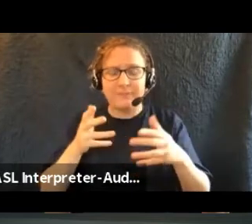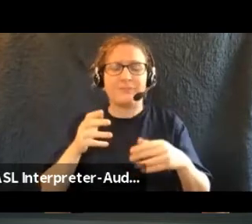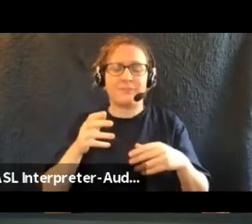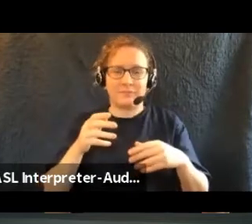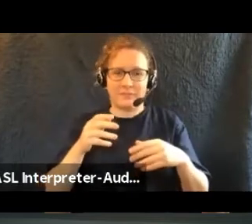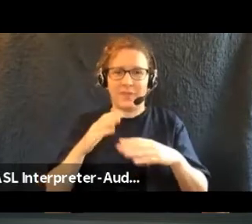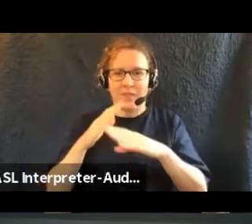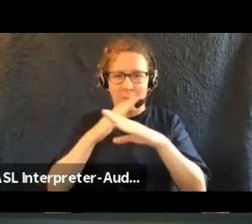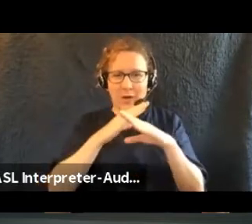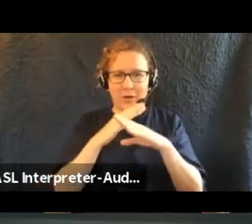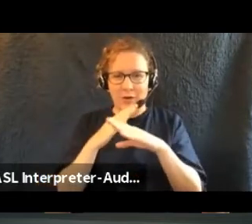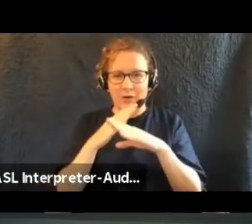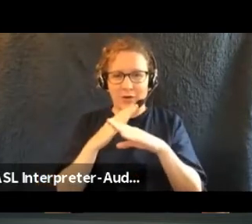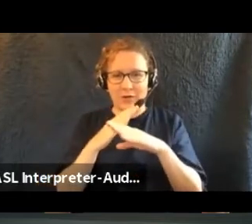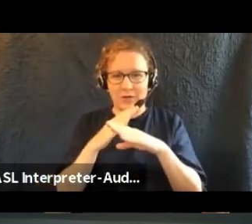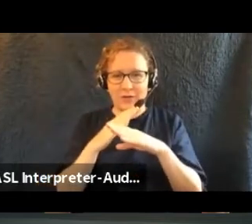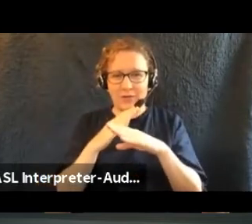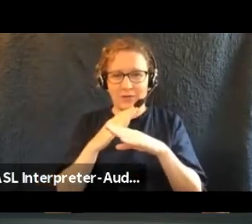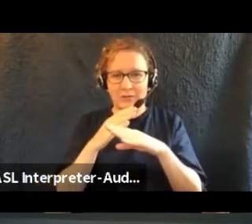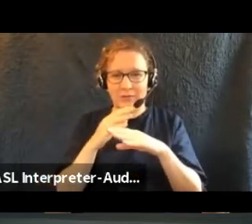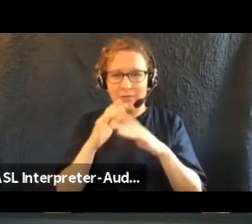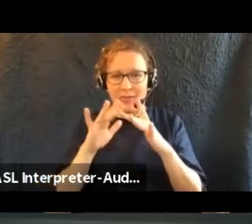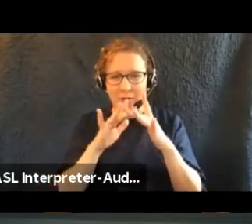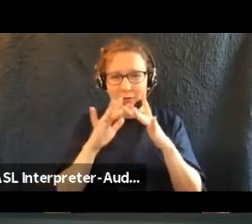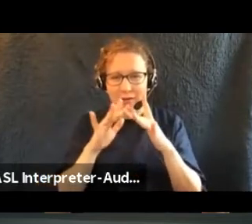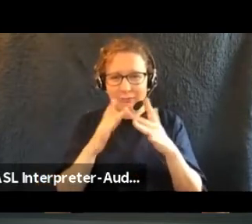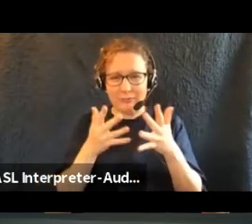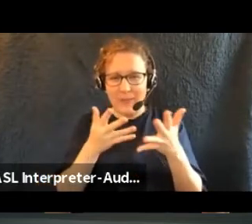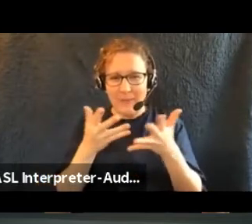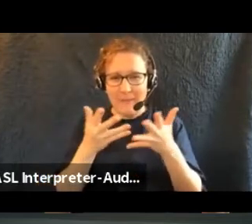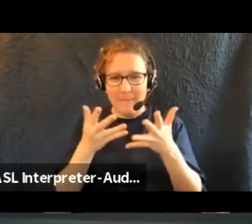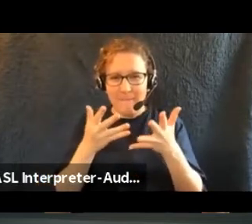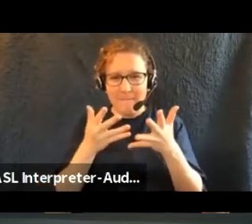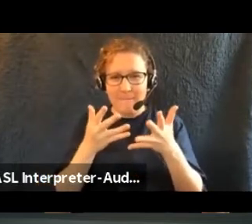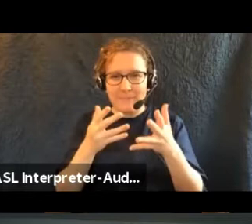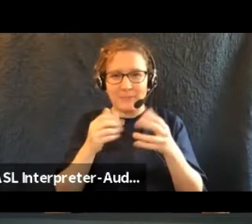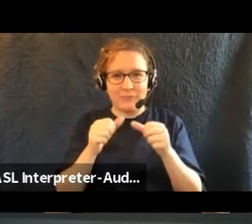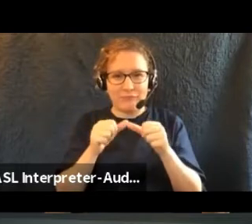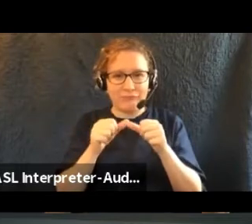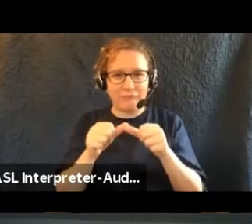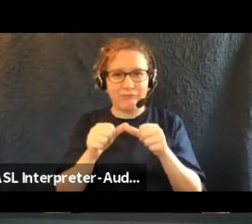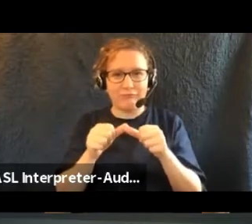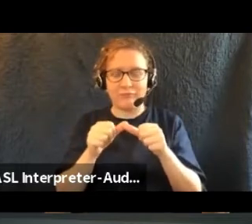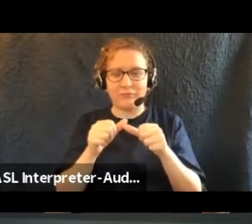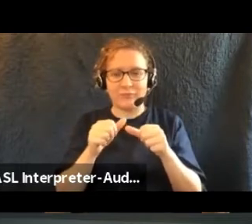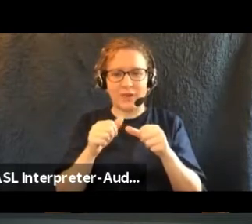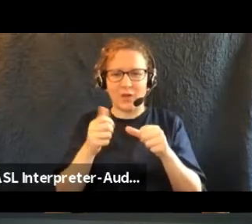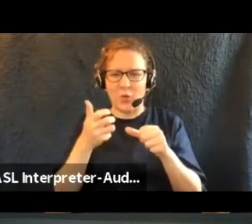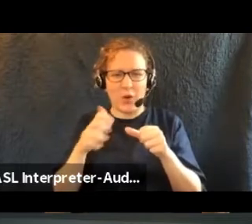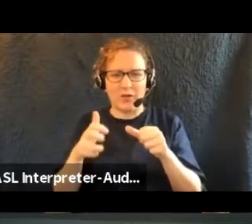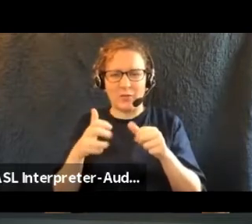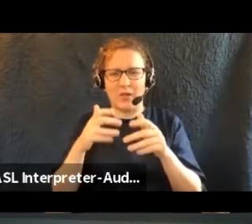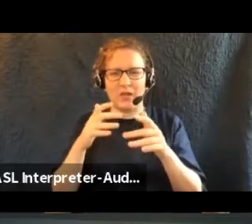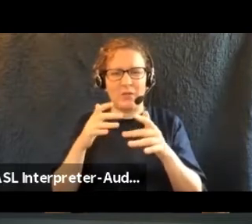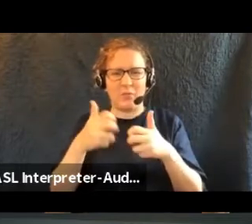that low bandwidth internet can erect would not be problematic for us so we've done a